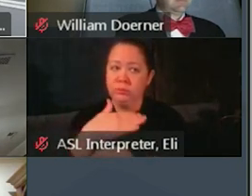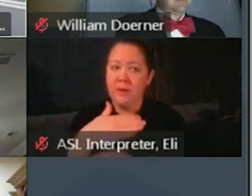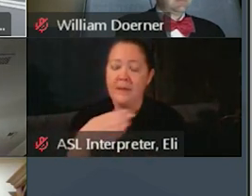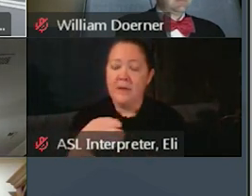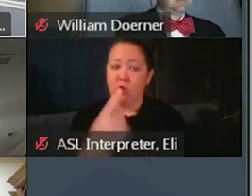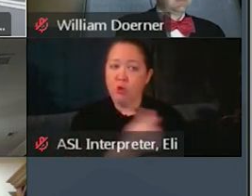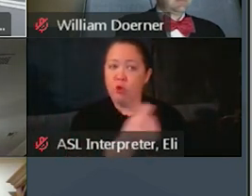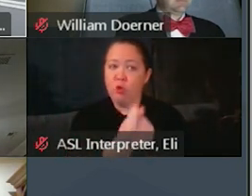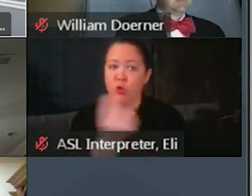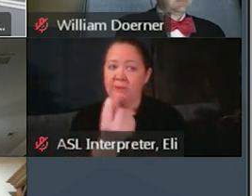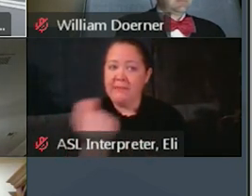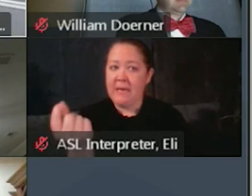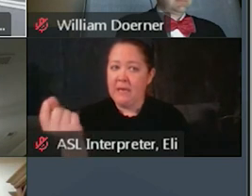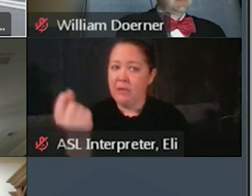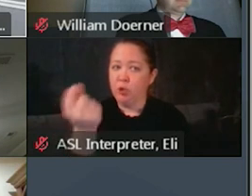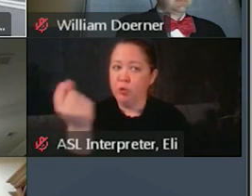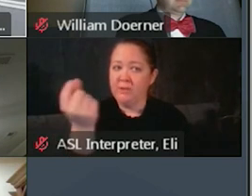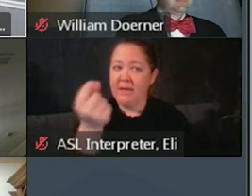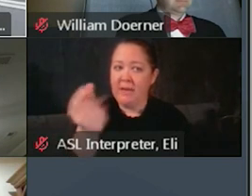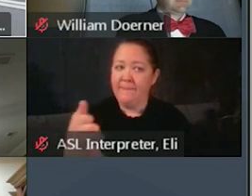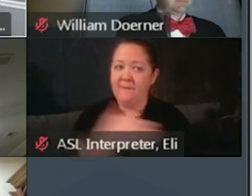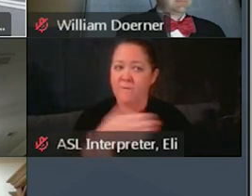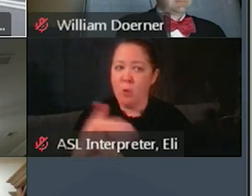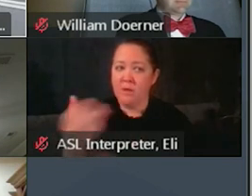as I announced, we get week in and week out and it's posted on our website